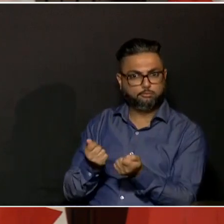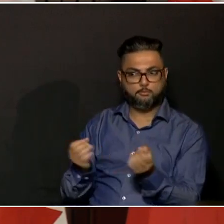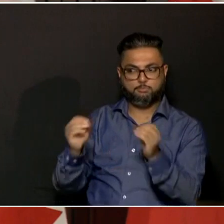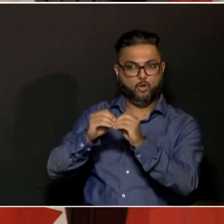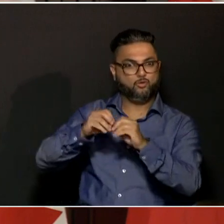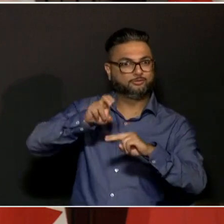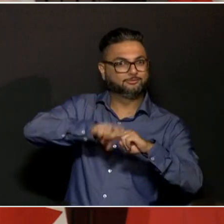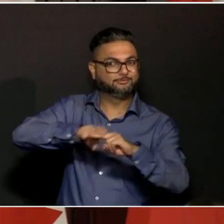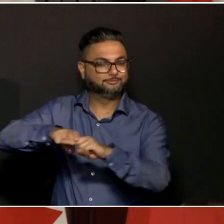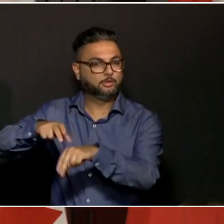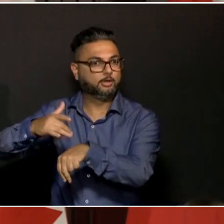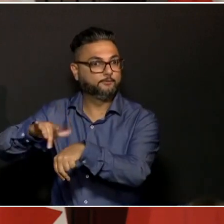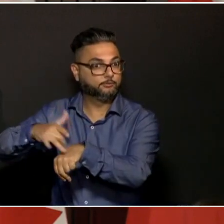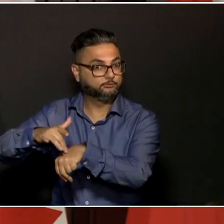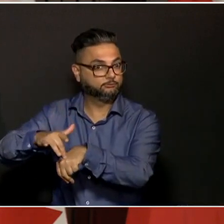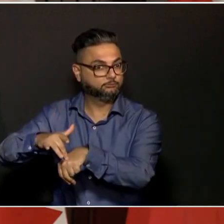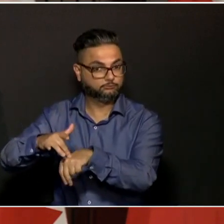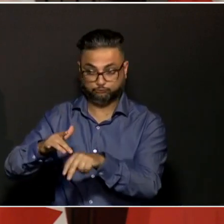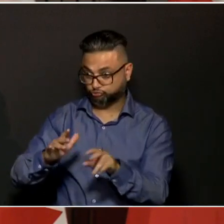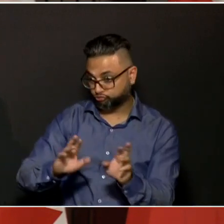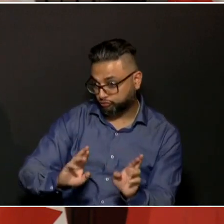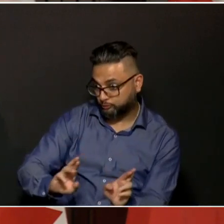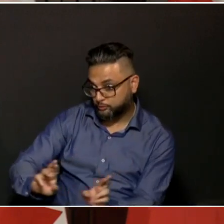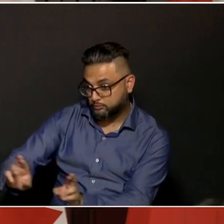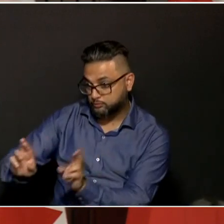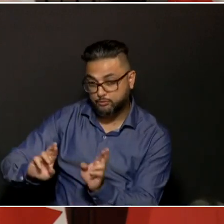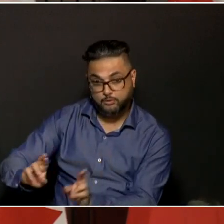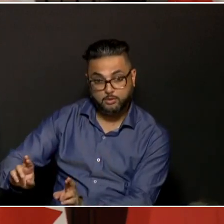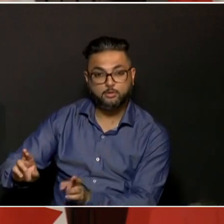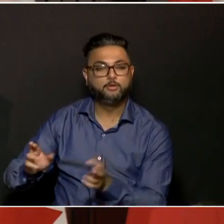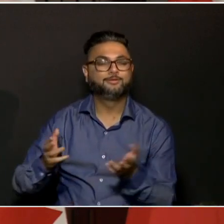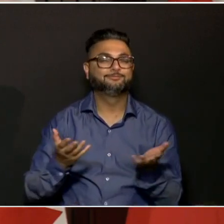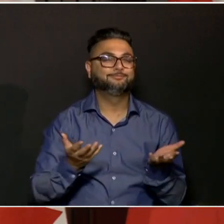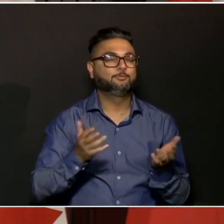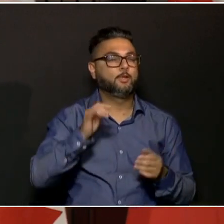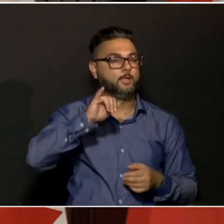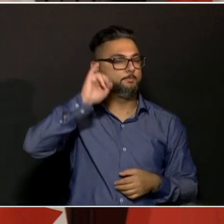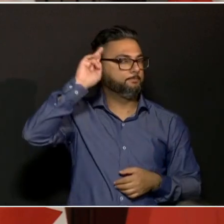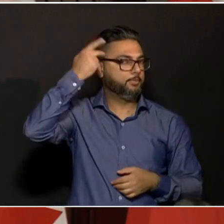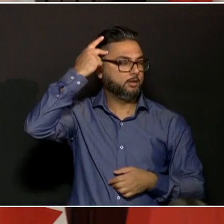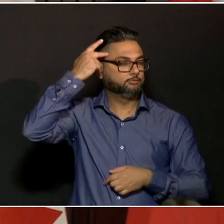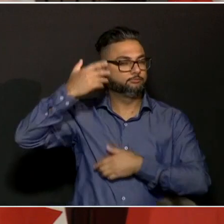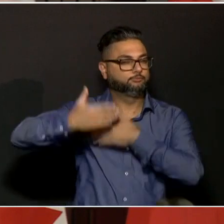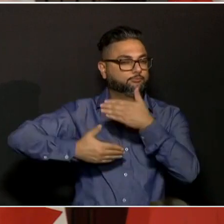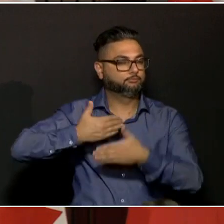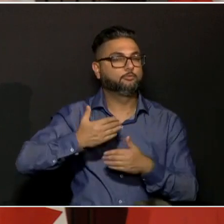more candidates, I guess I have more seats available then we do, but they are getting their candidates ready